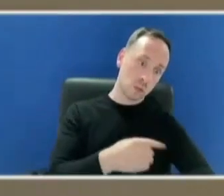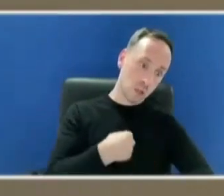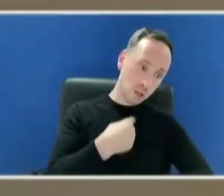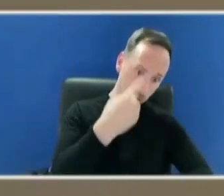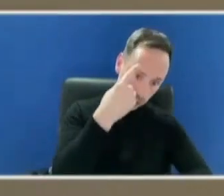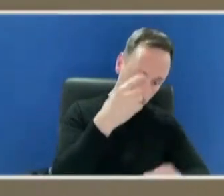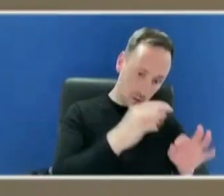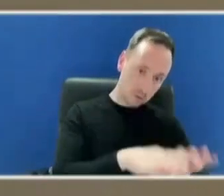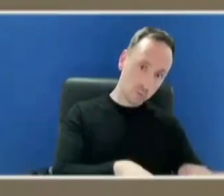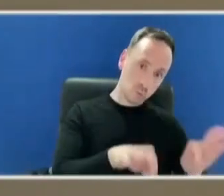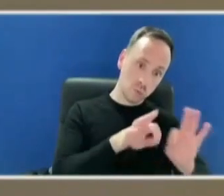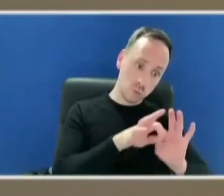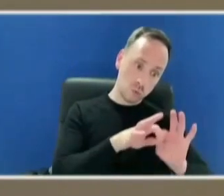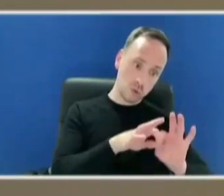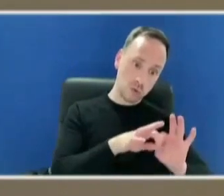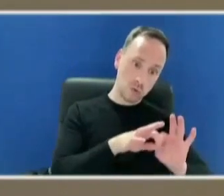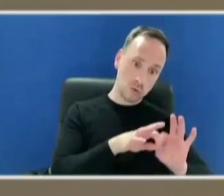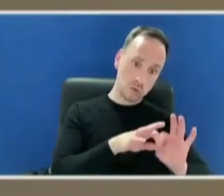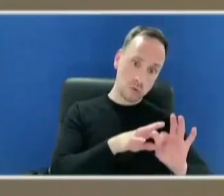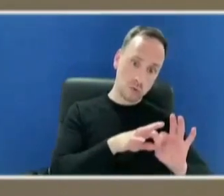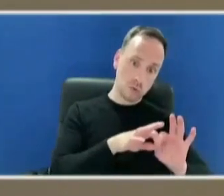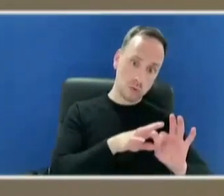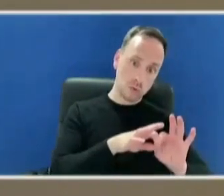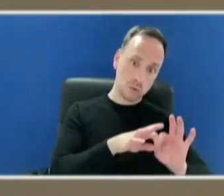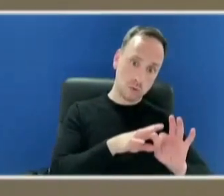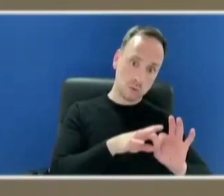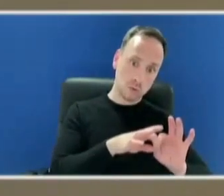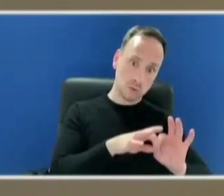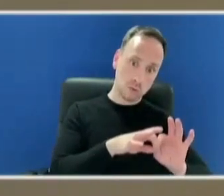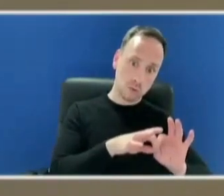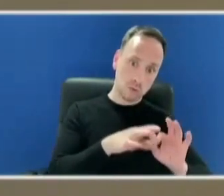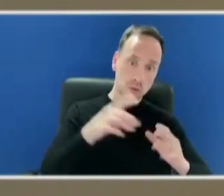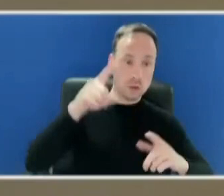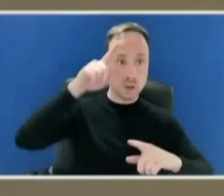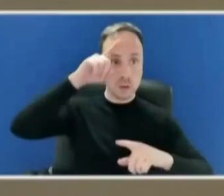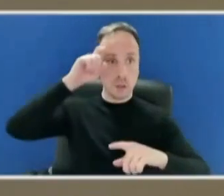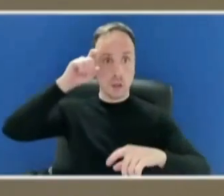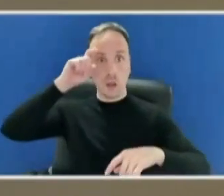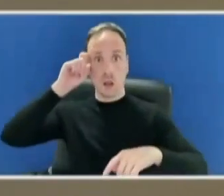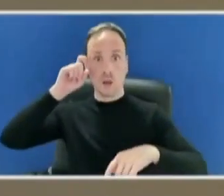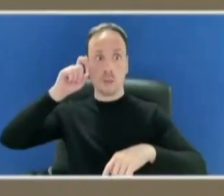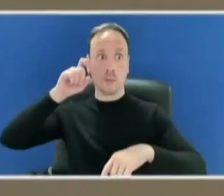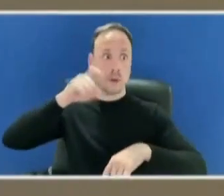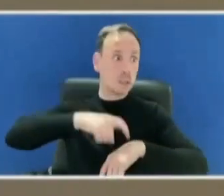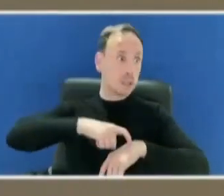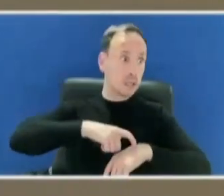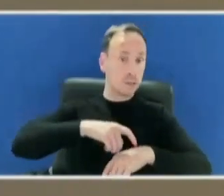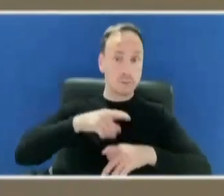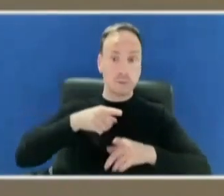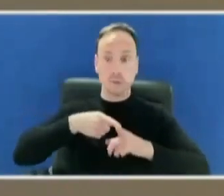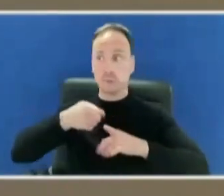for everyone because there's summer, the summer times when the specialists are really busy they're the ones doing the workshops,